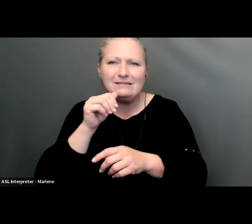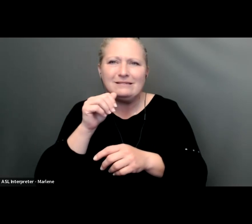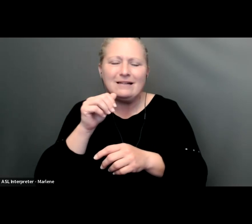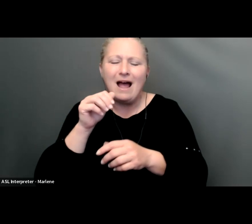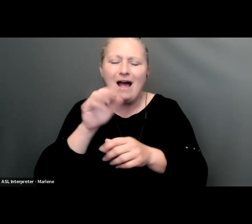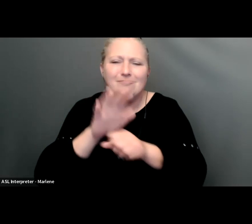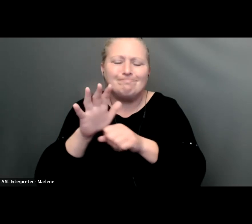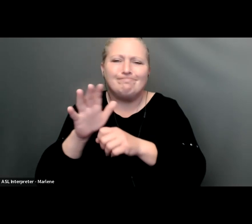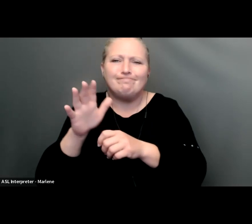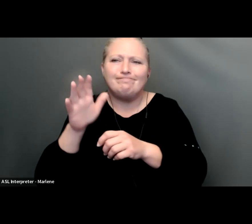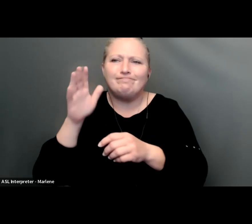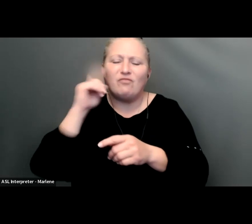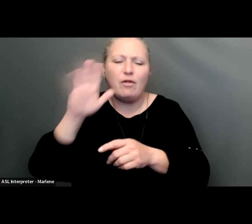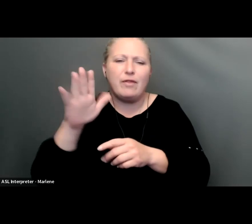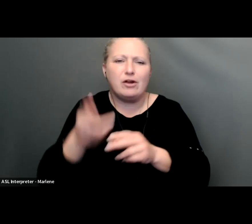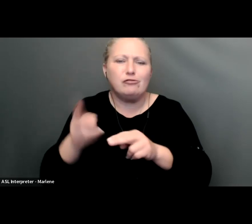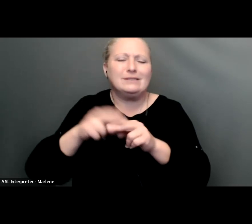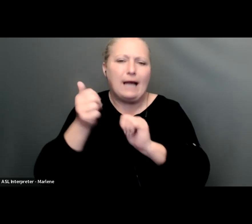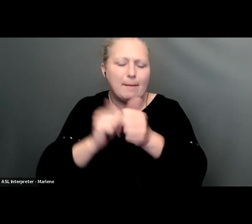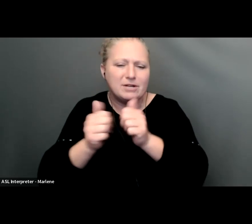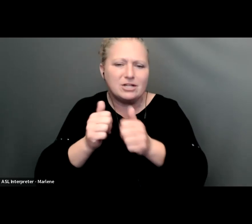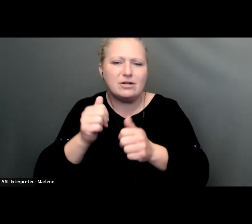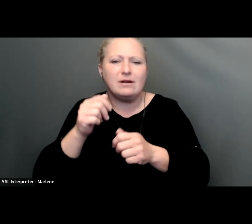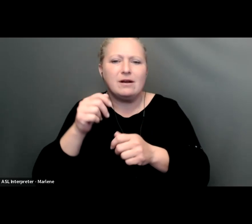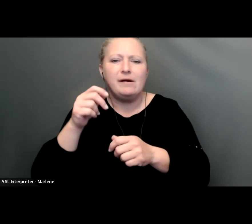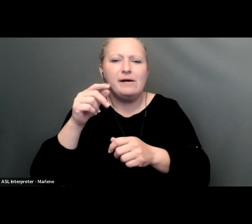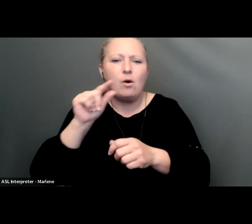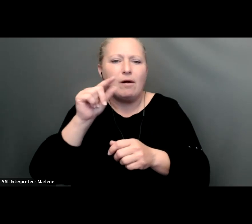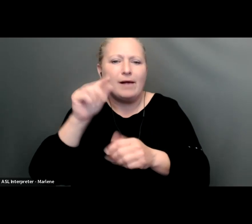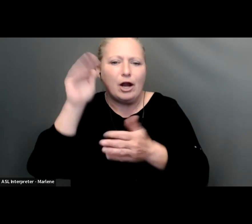increasing competition lower prices and increasing the quality of broadband and cable services.